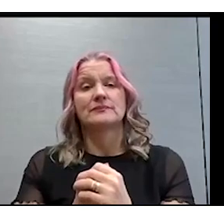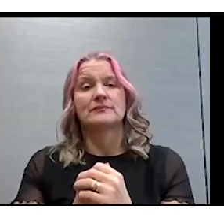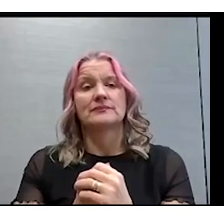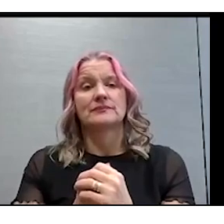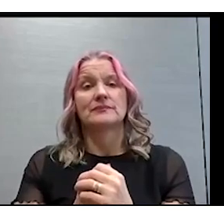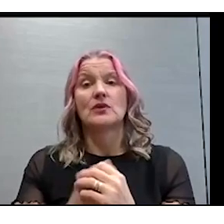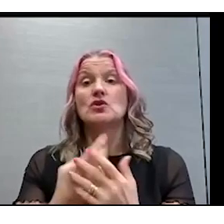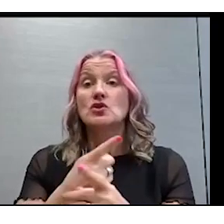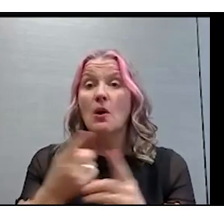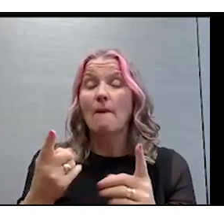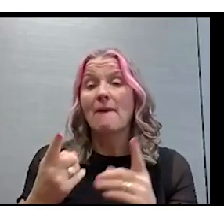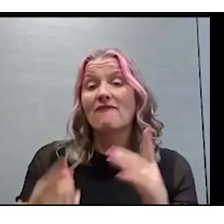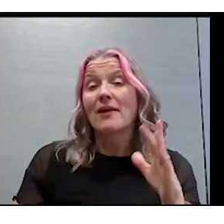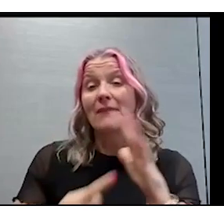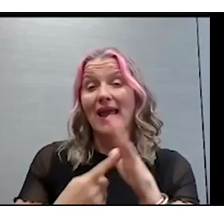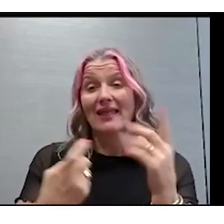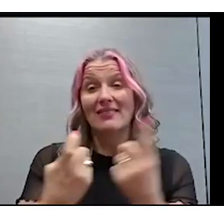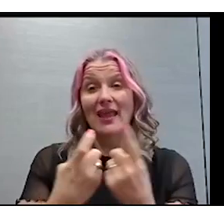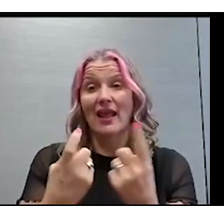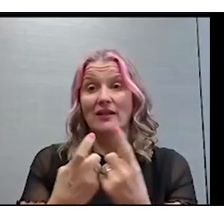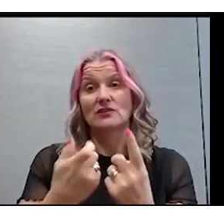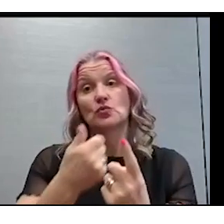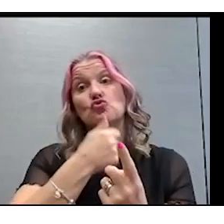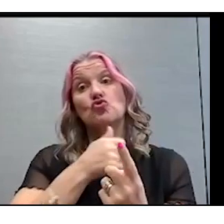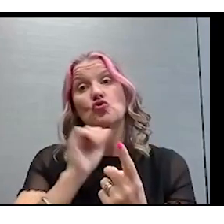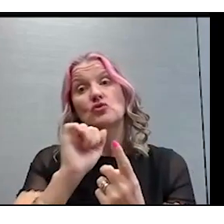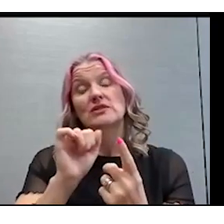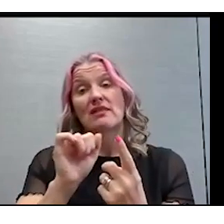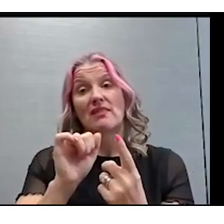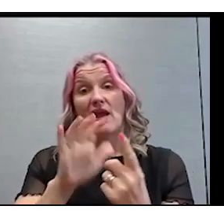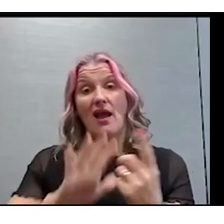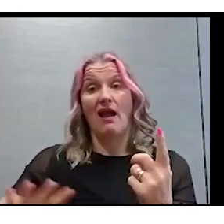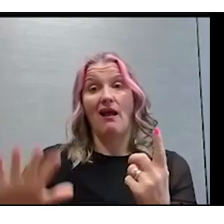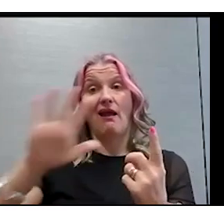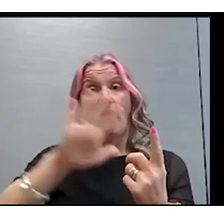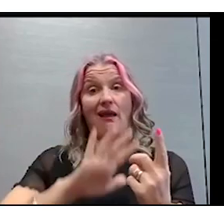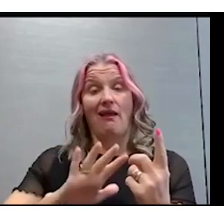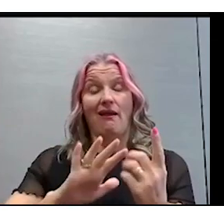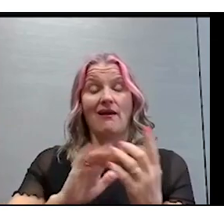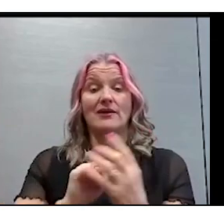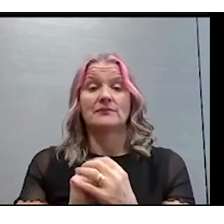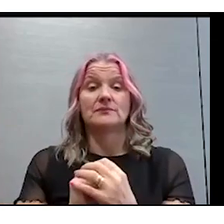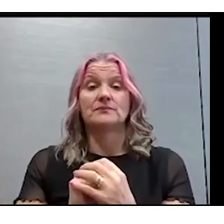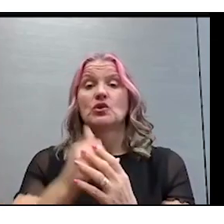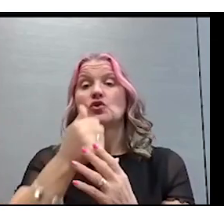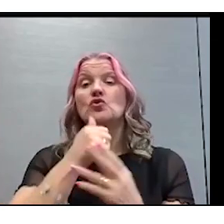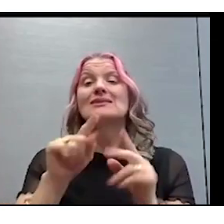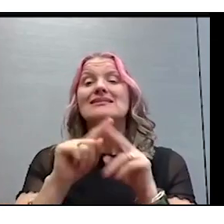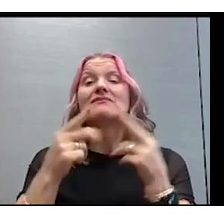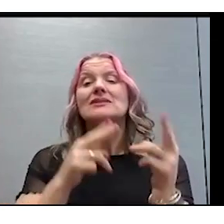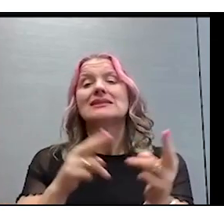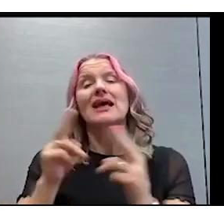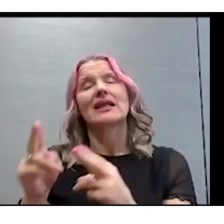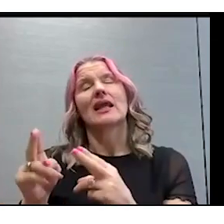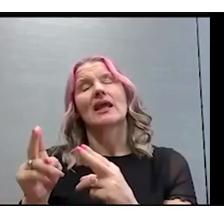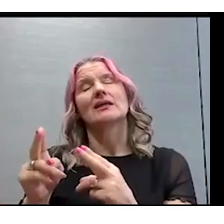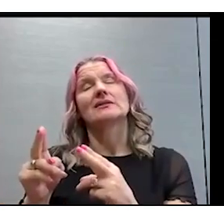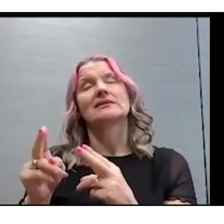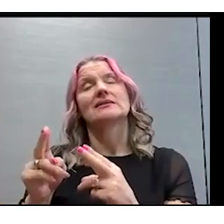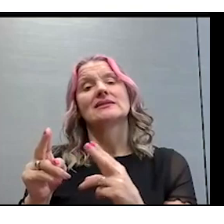Some of the main resources we use in those space is using techniques that start with